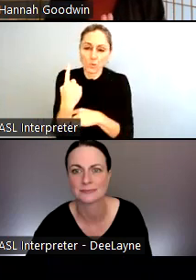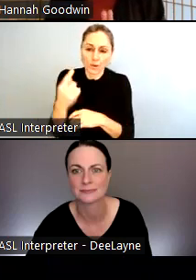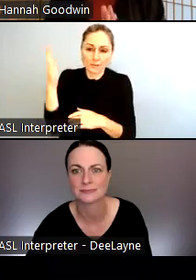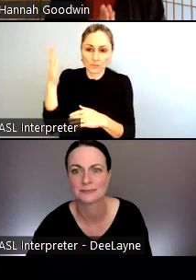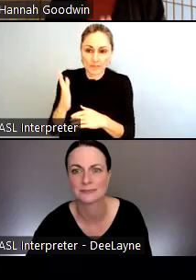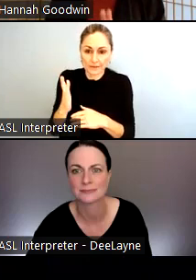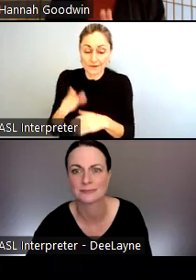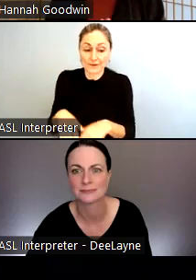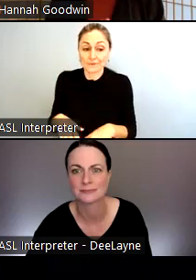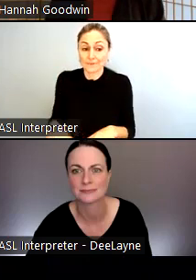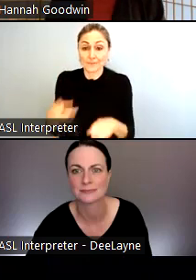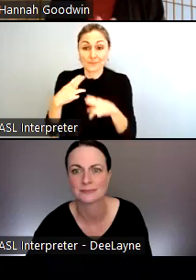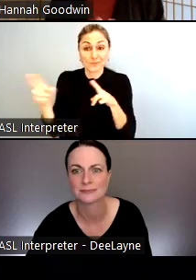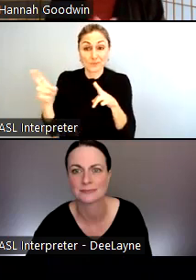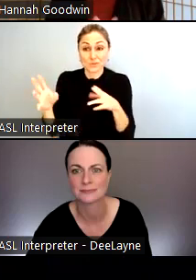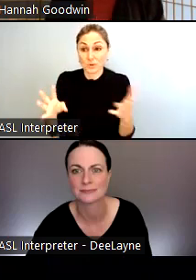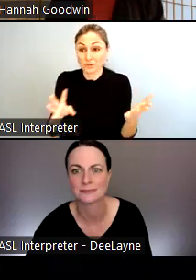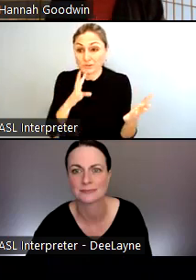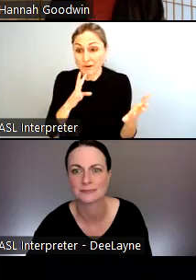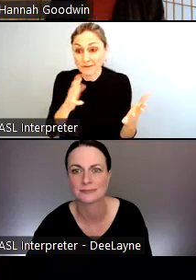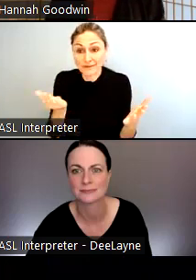It's a short talk. It's 15 minutes.